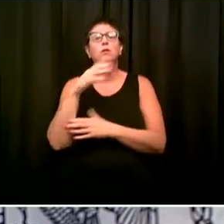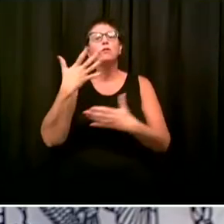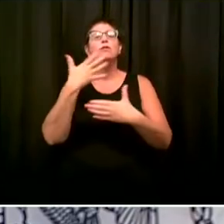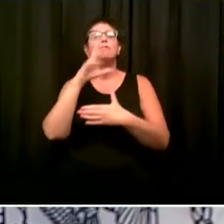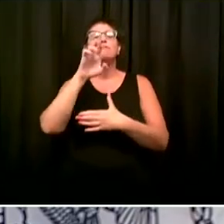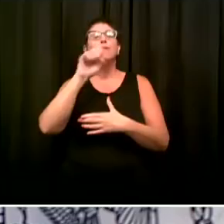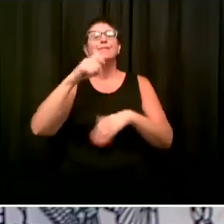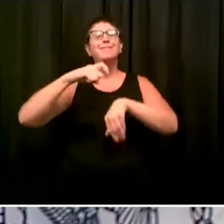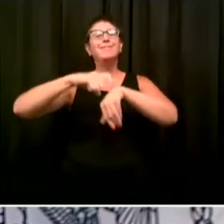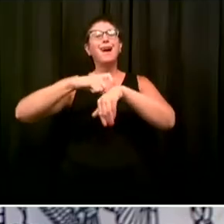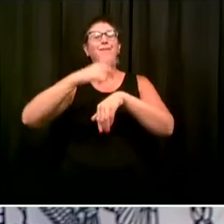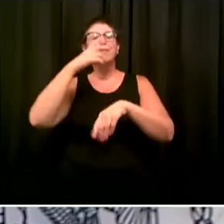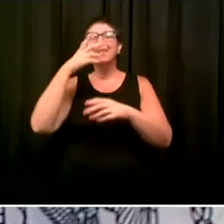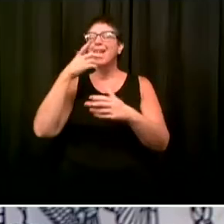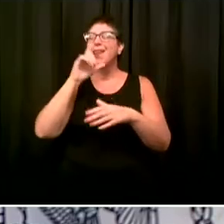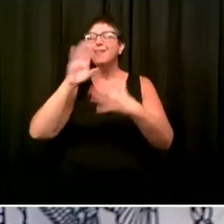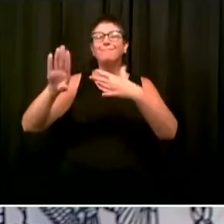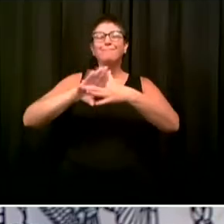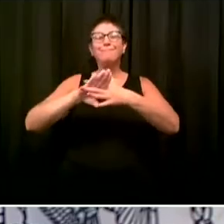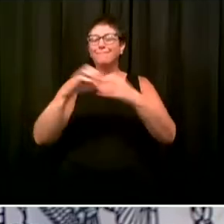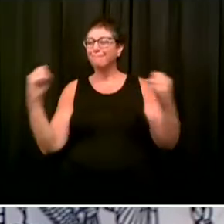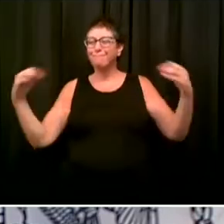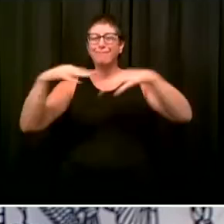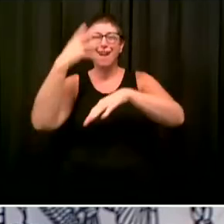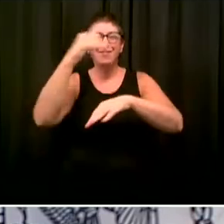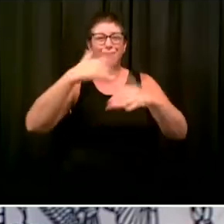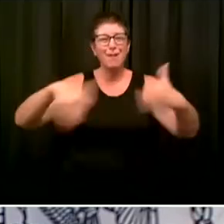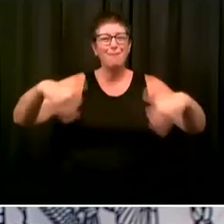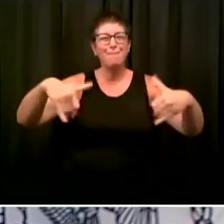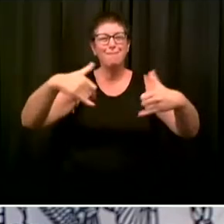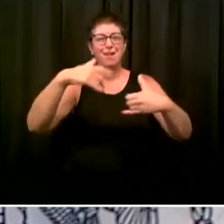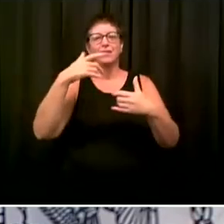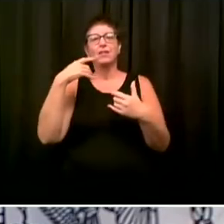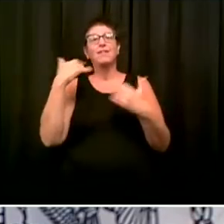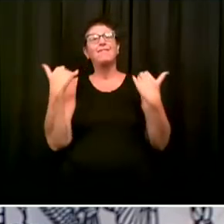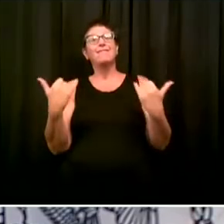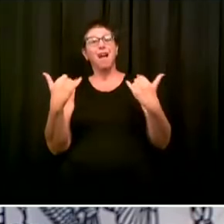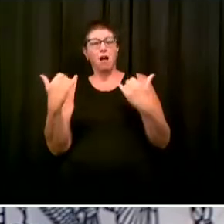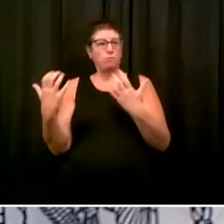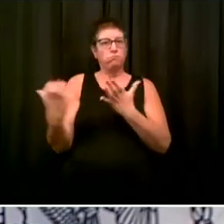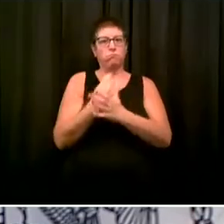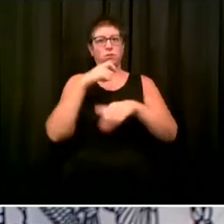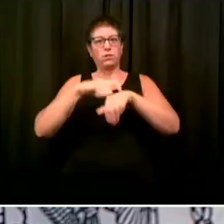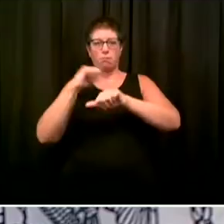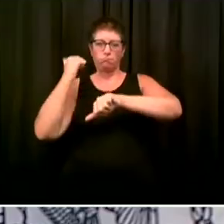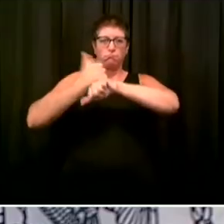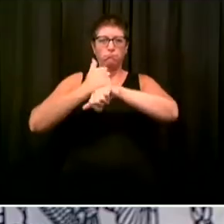ALREADY HAS, IN THE PAST THEY MIGHT HAVE BEEN USED FOR RECESS, THE DECISION TO USE